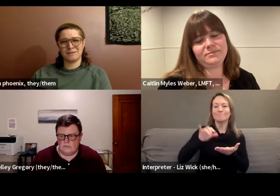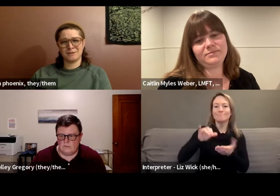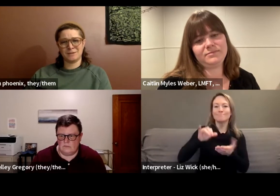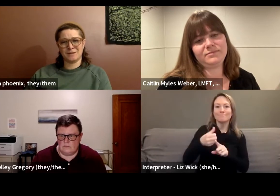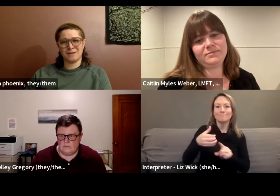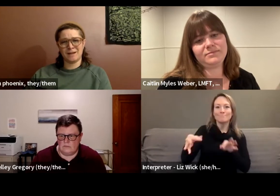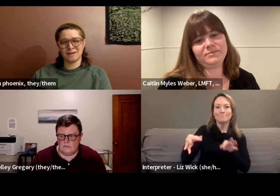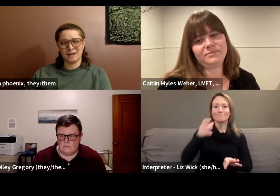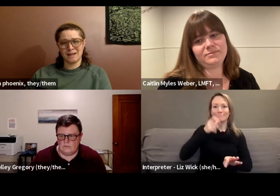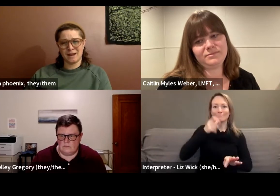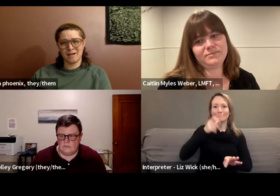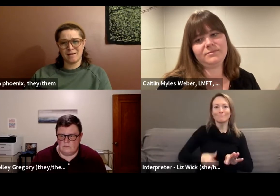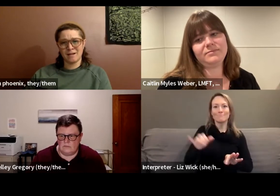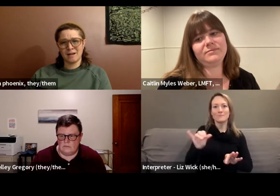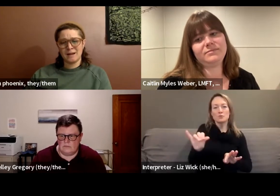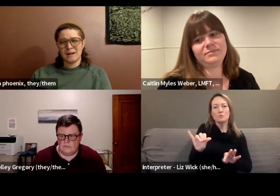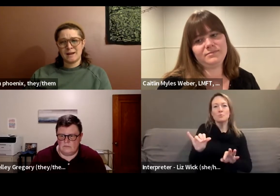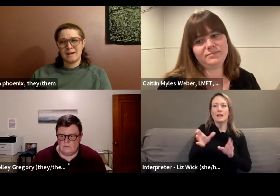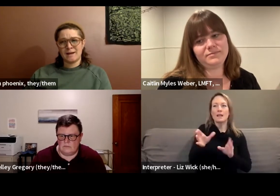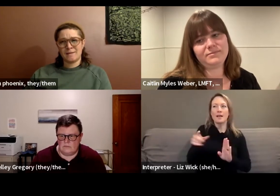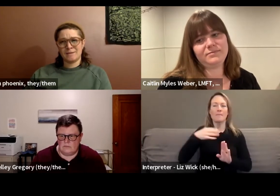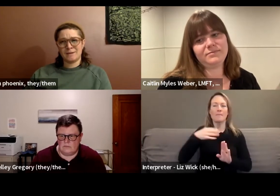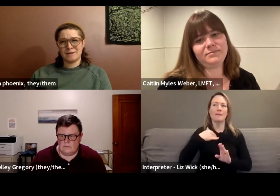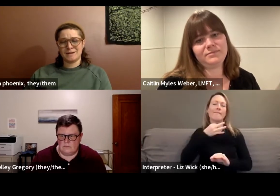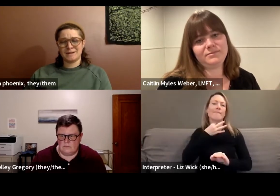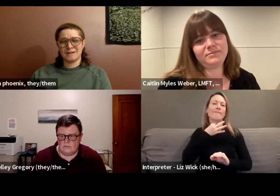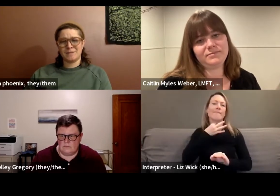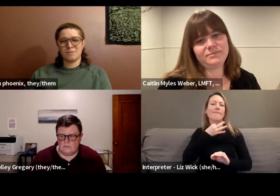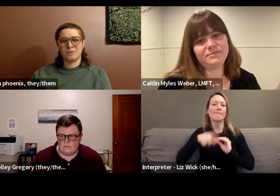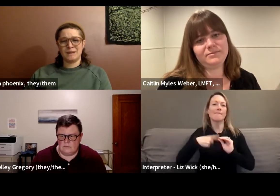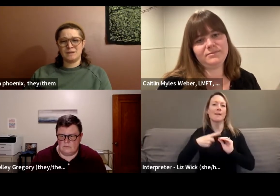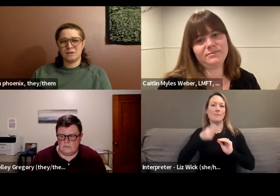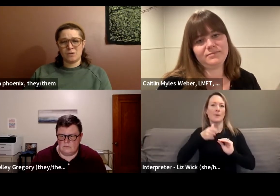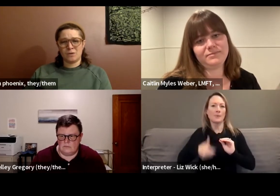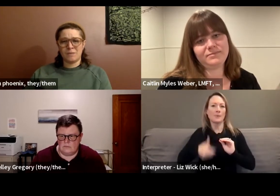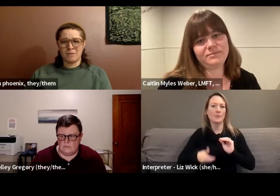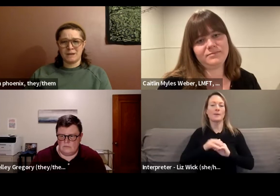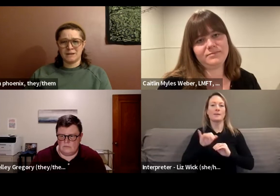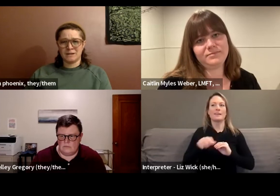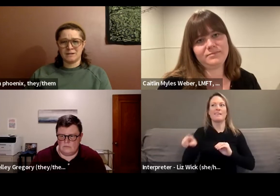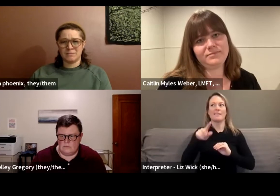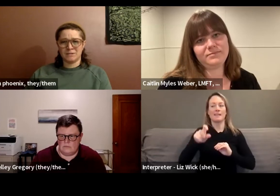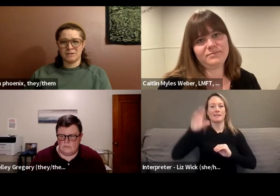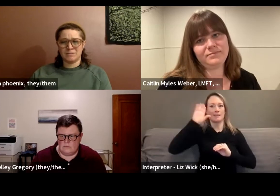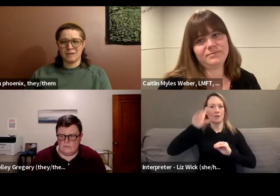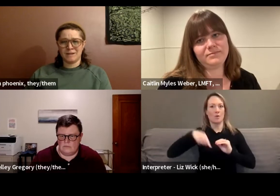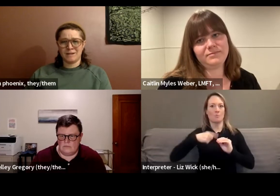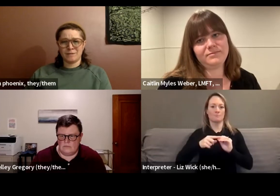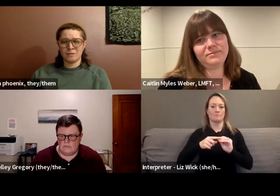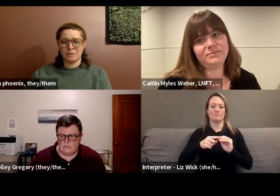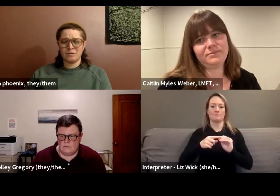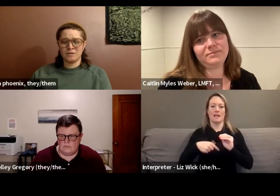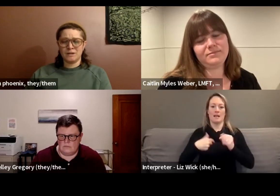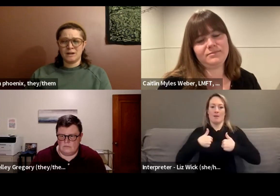for some curiosity there if there are things that people need to know about me to get comfortable.